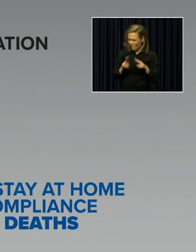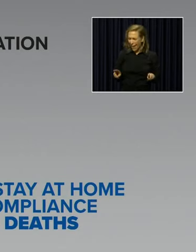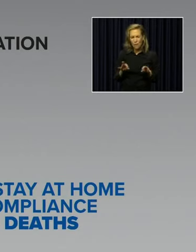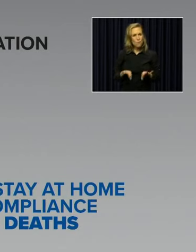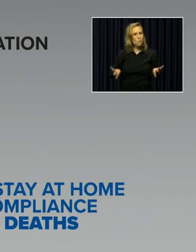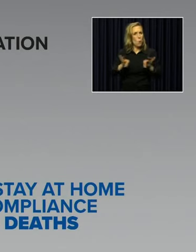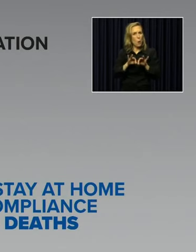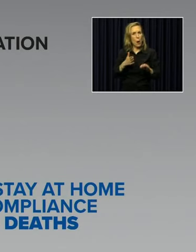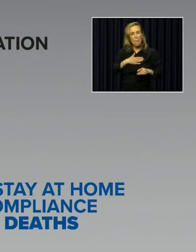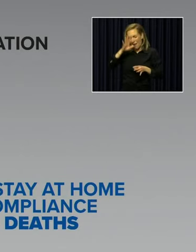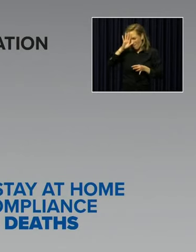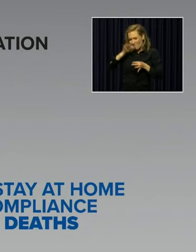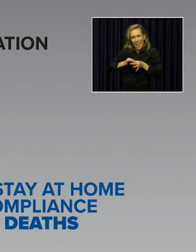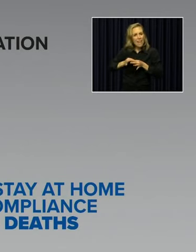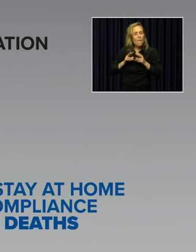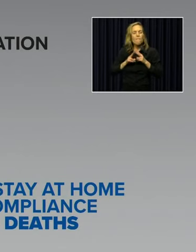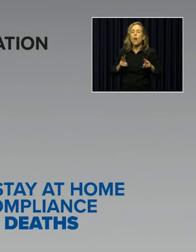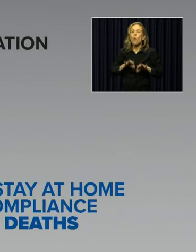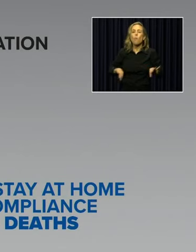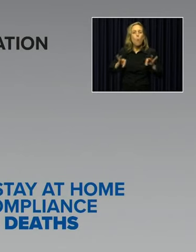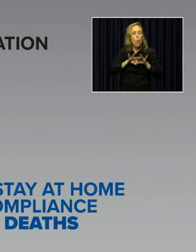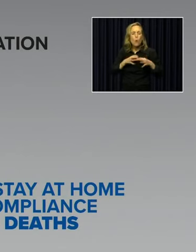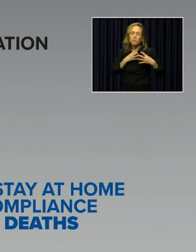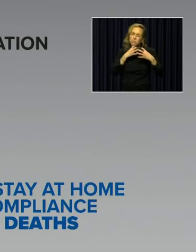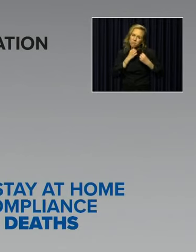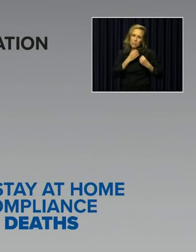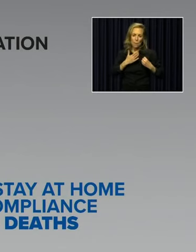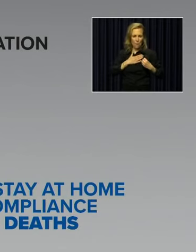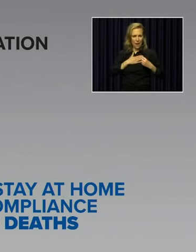VENTILATORS AND HOW HARD THEY ARE TO GET.